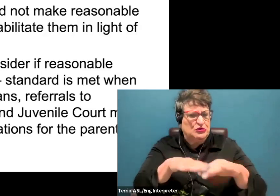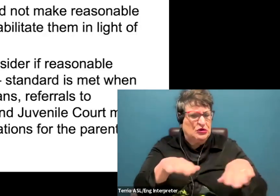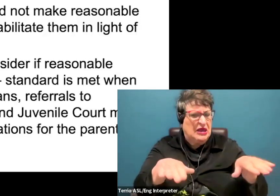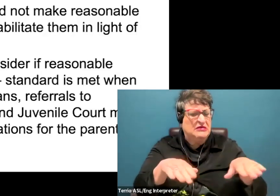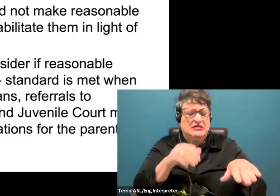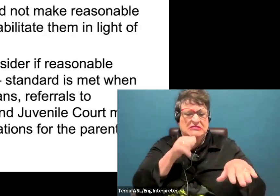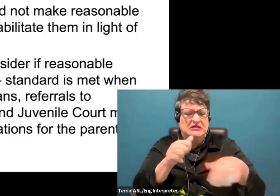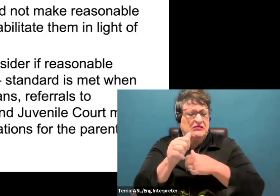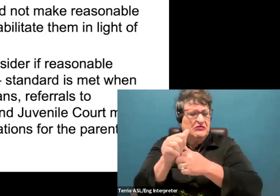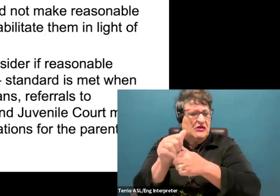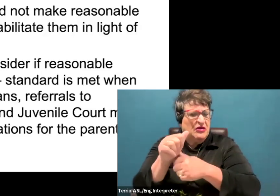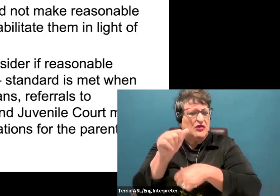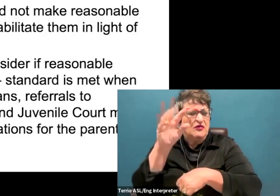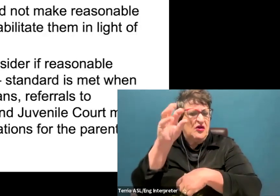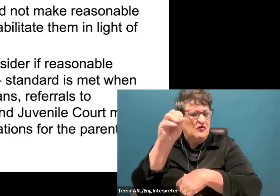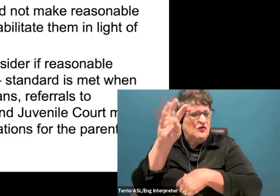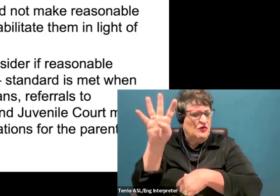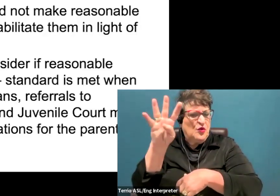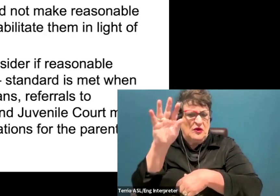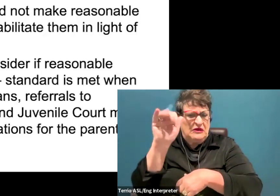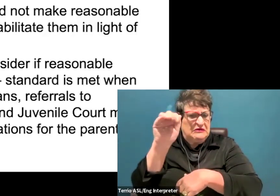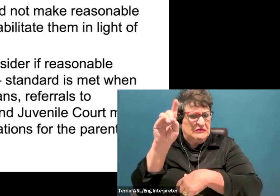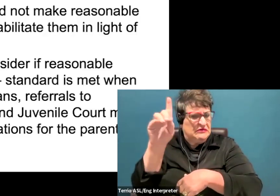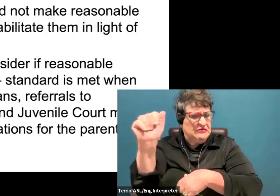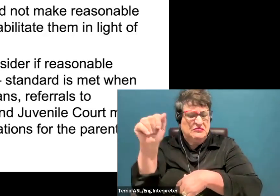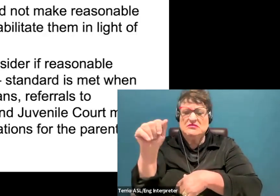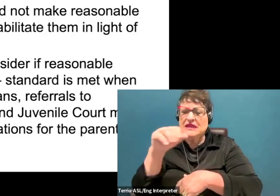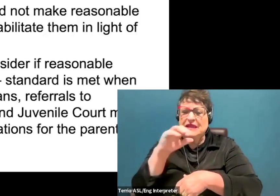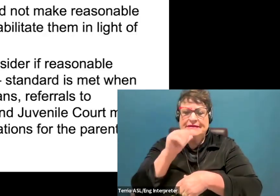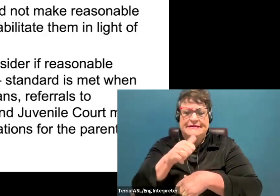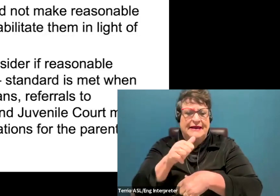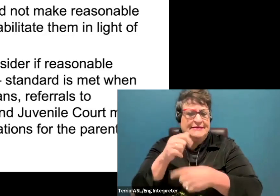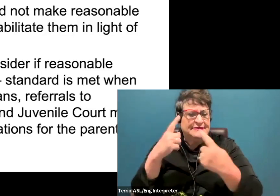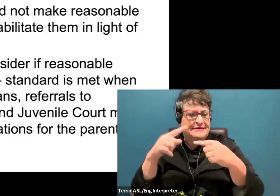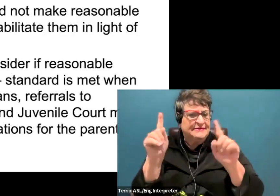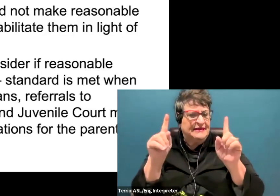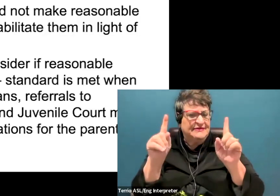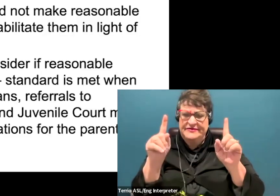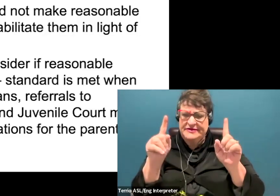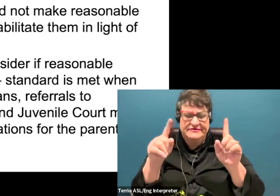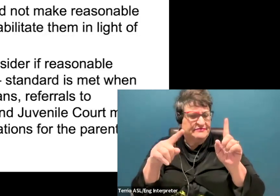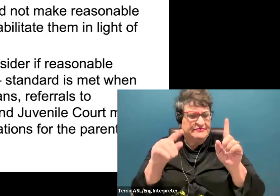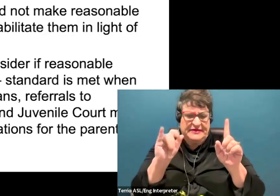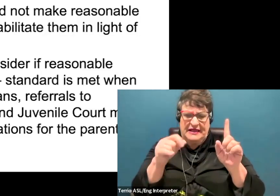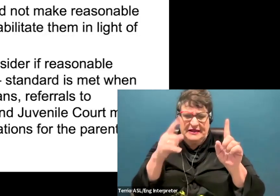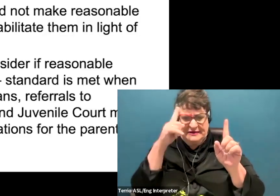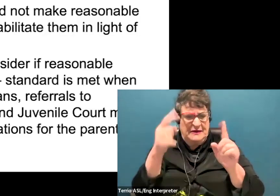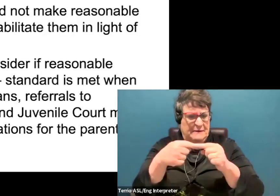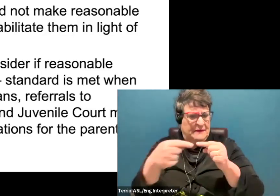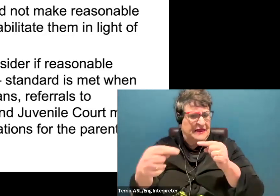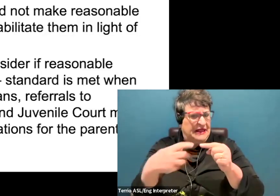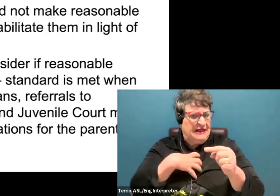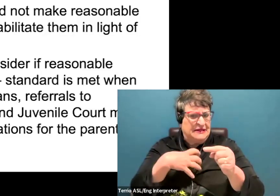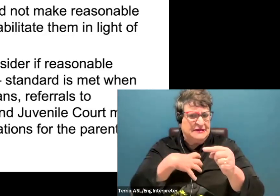Again, this was an unsuccessful appeal, but again, it does raise some important law around all of this.